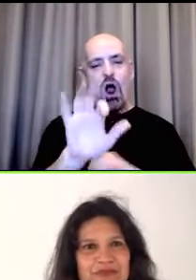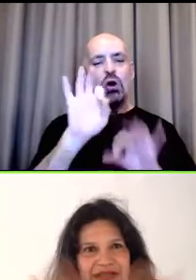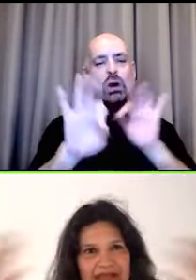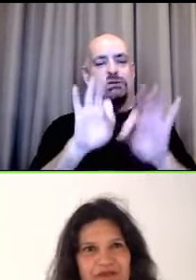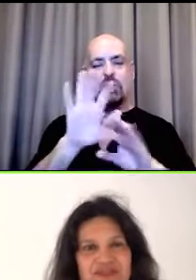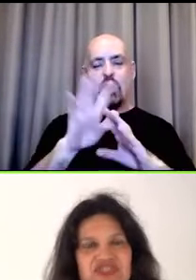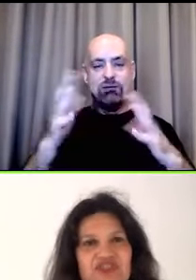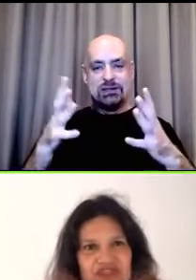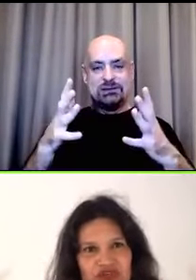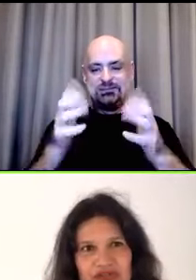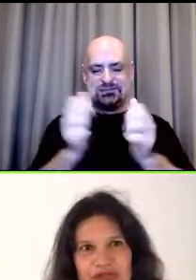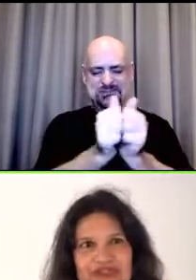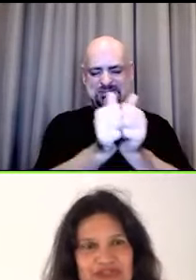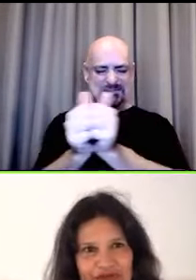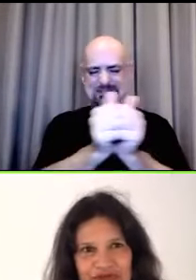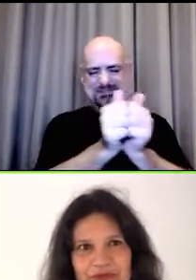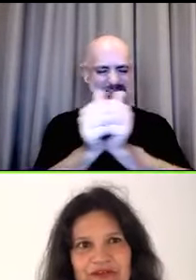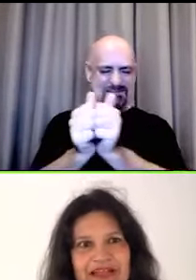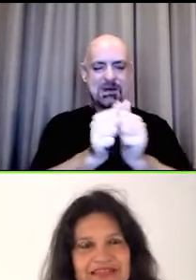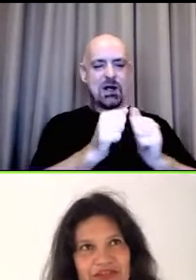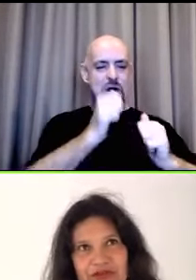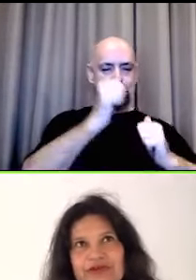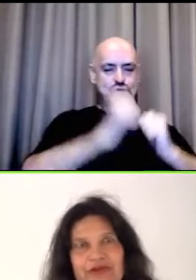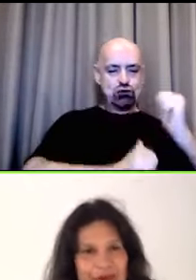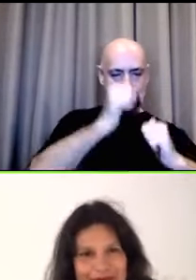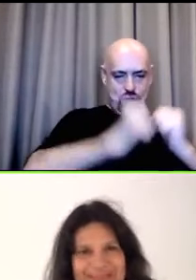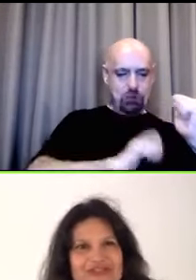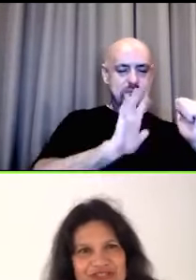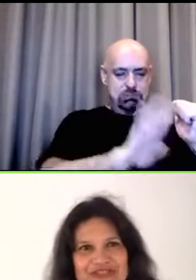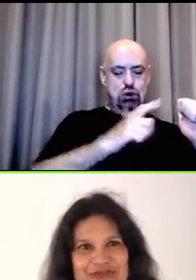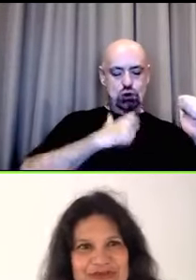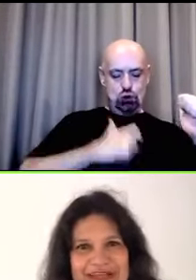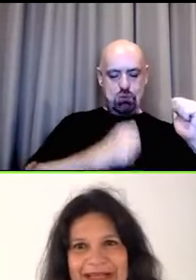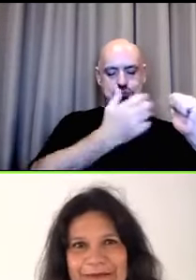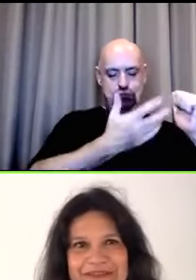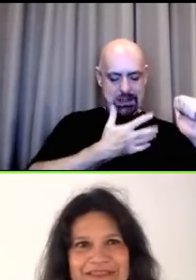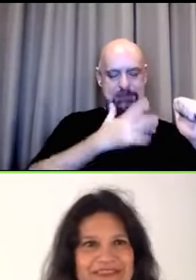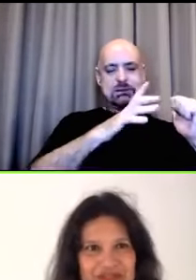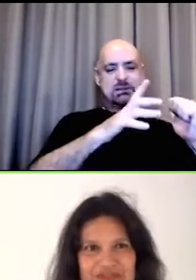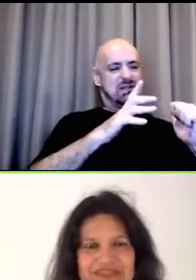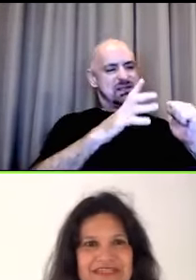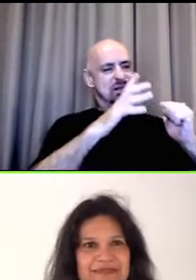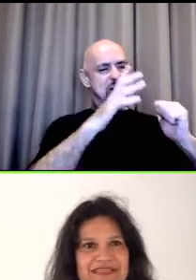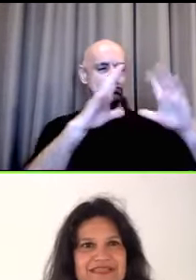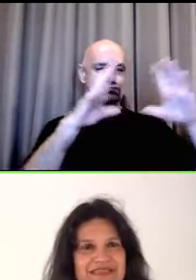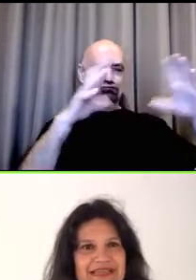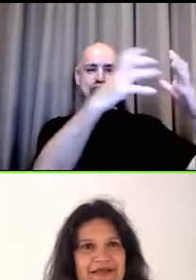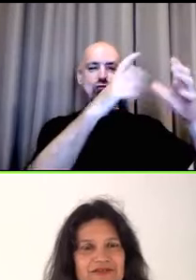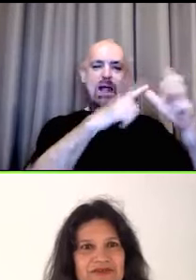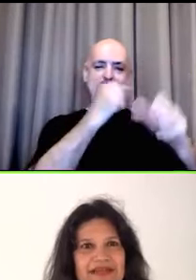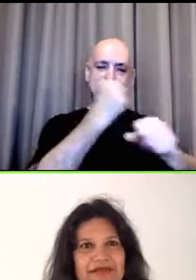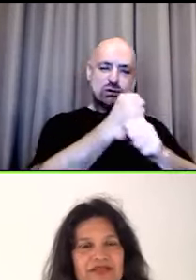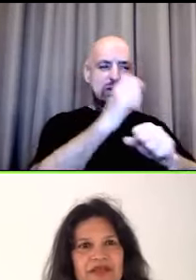of human rights turns structural discrimination in to crimes whilst this helps address violations